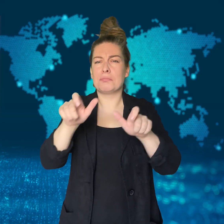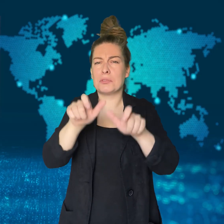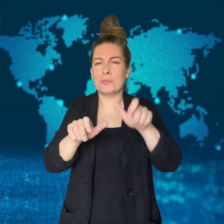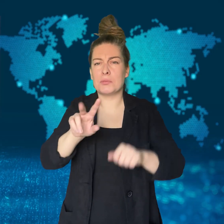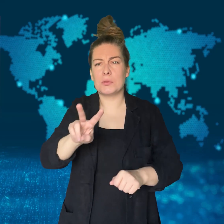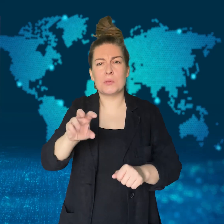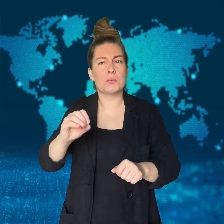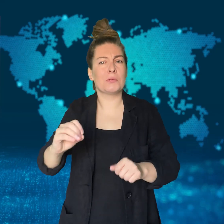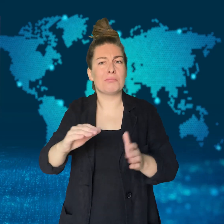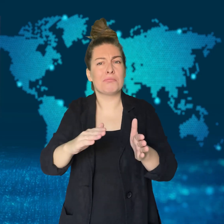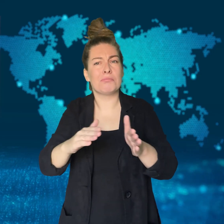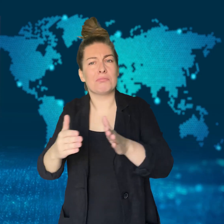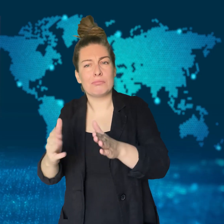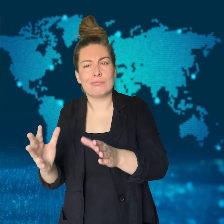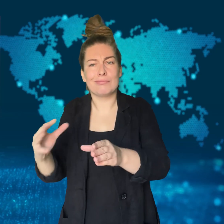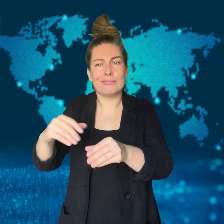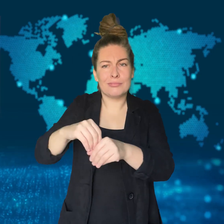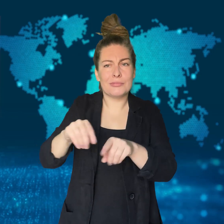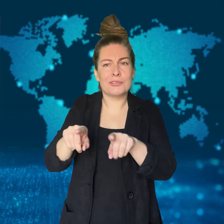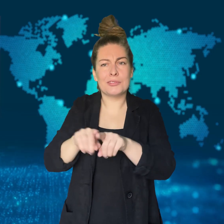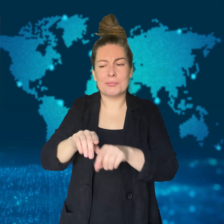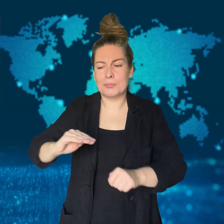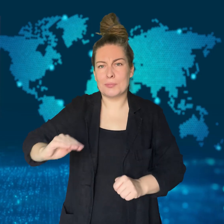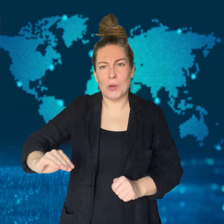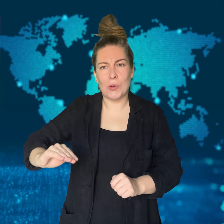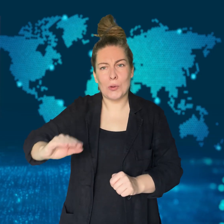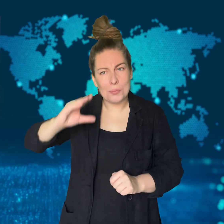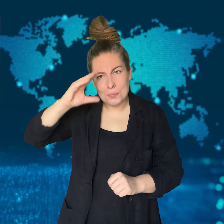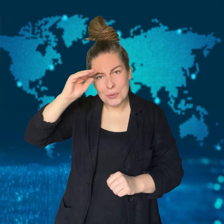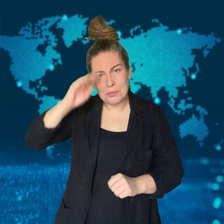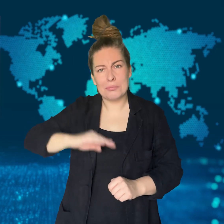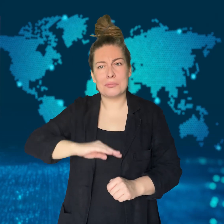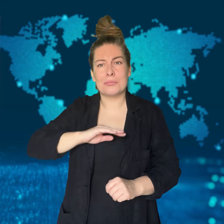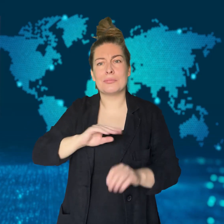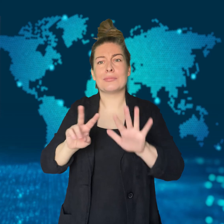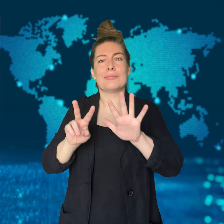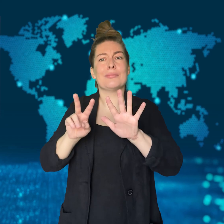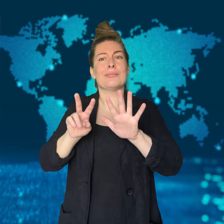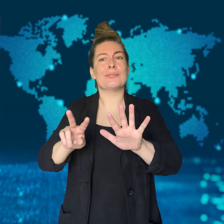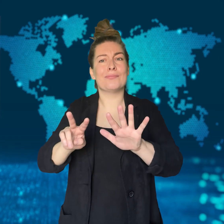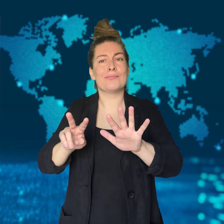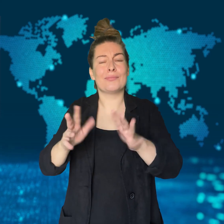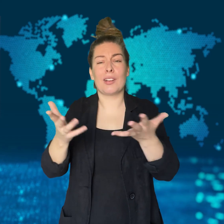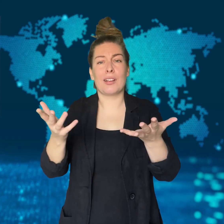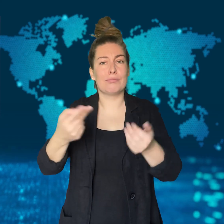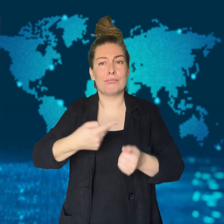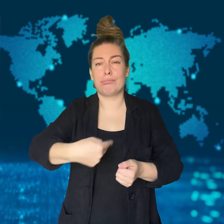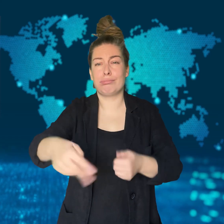his grandmothers arms by the torrent.